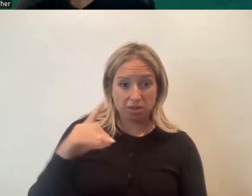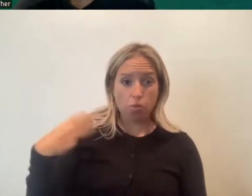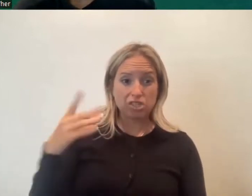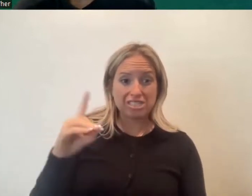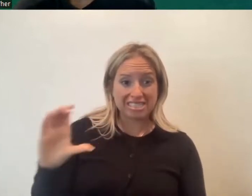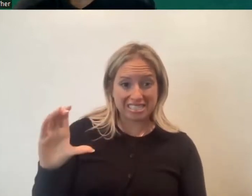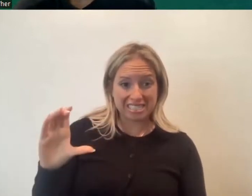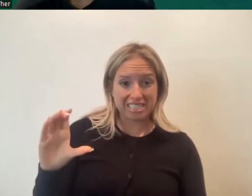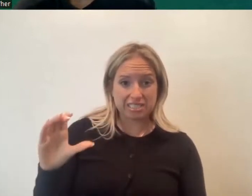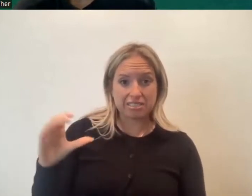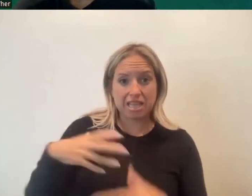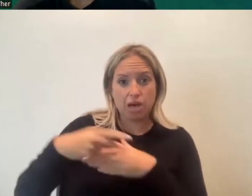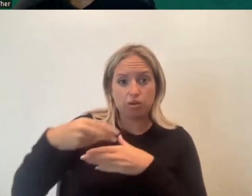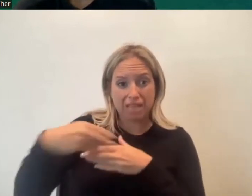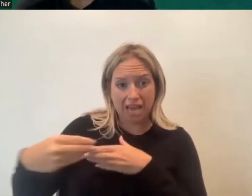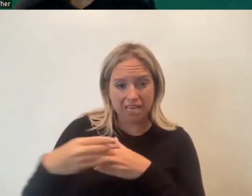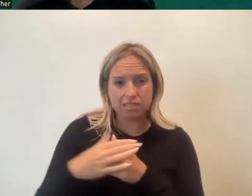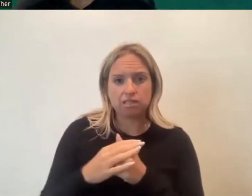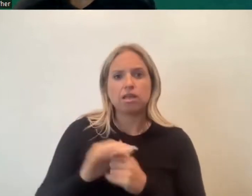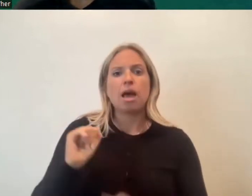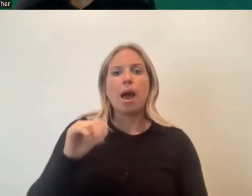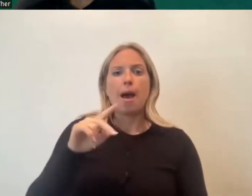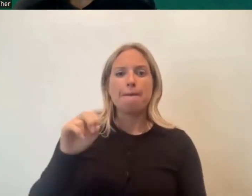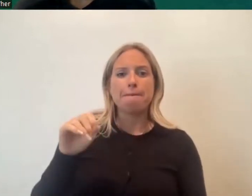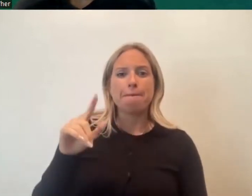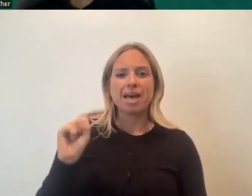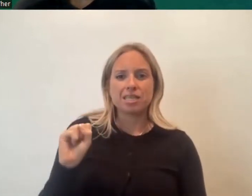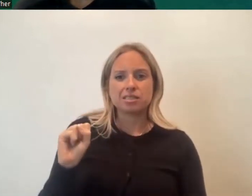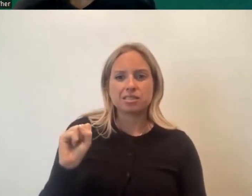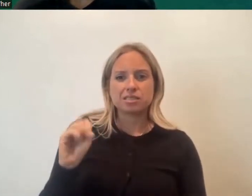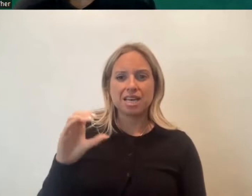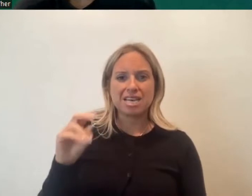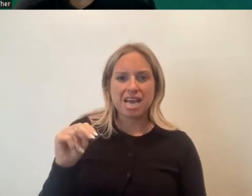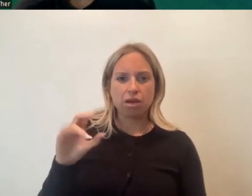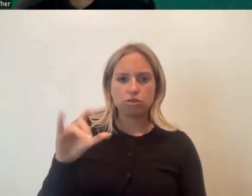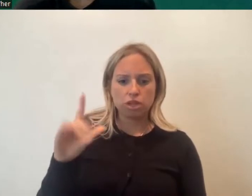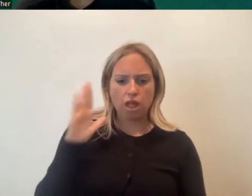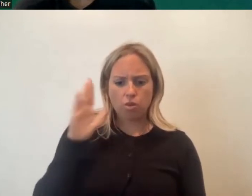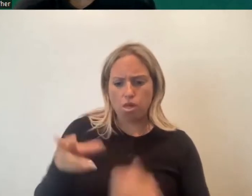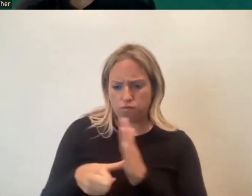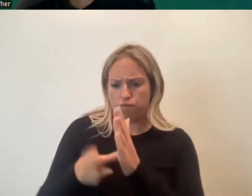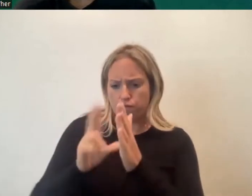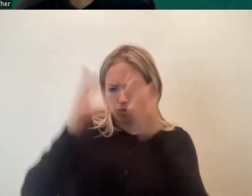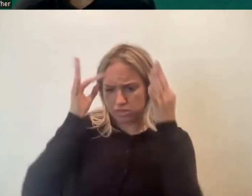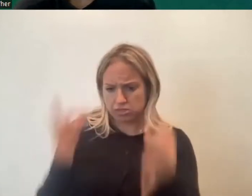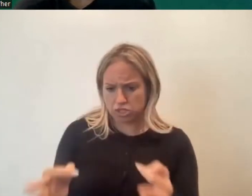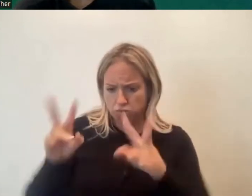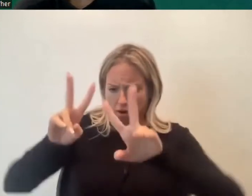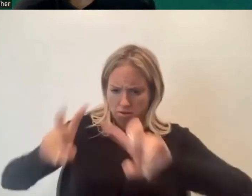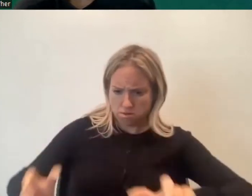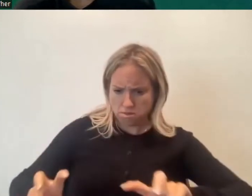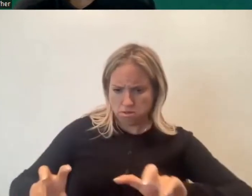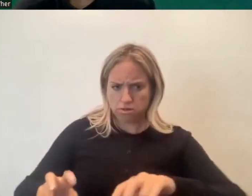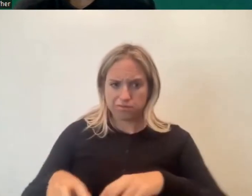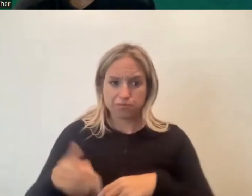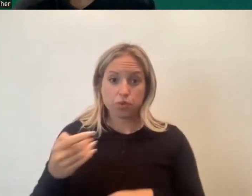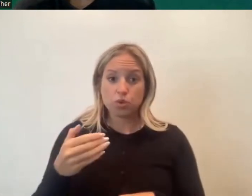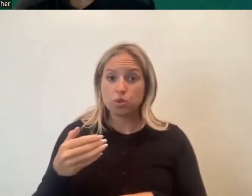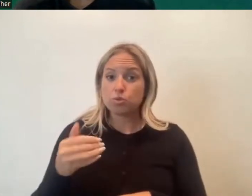Somebody at the Appeals Council will review the ALJs decision and review your case. You don't have a hearing with them.